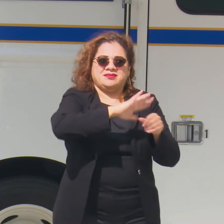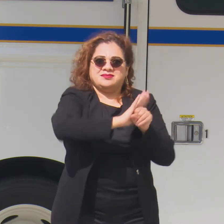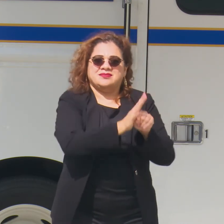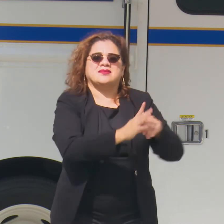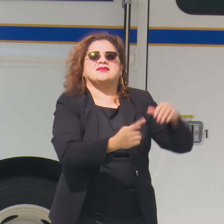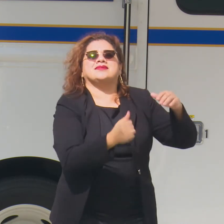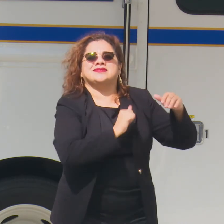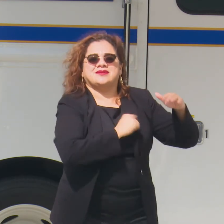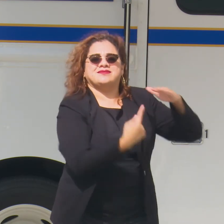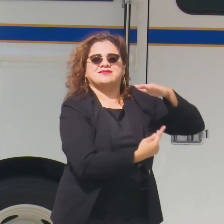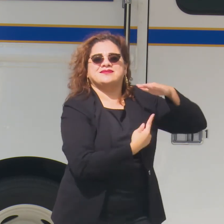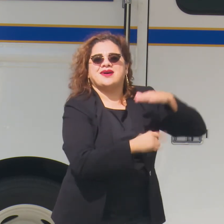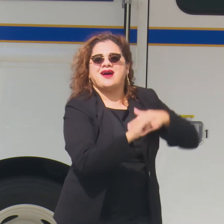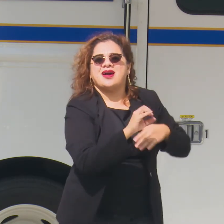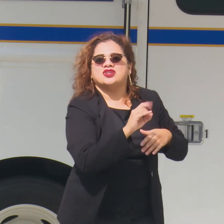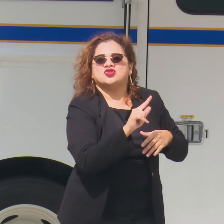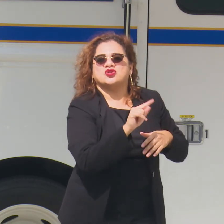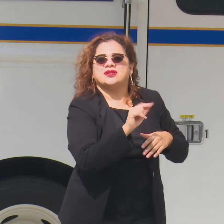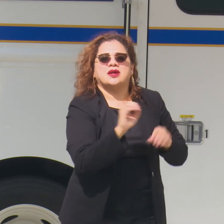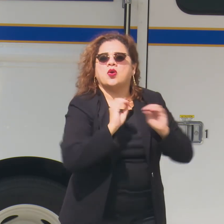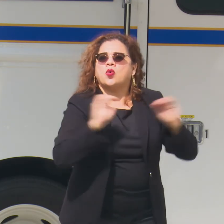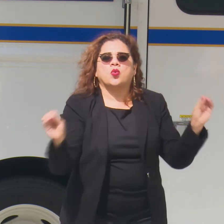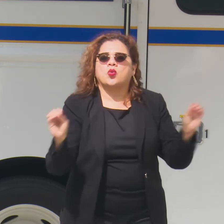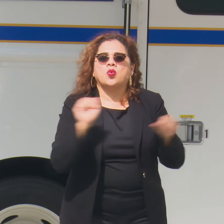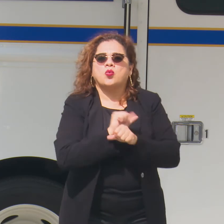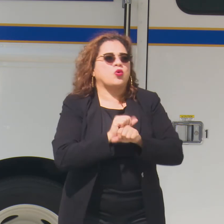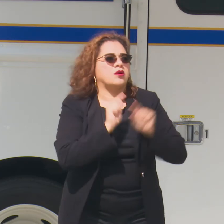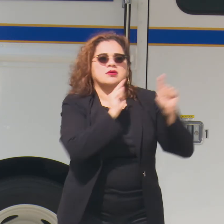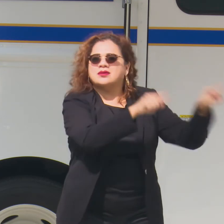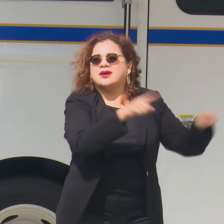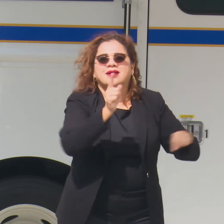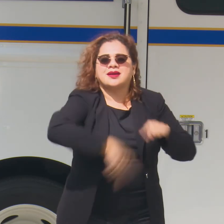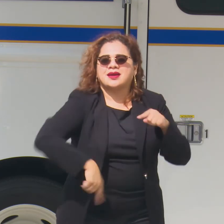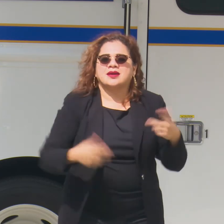with a positive test, a lot at stake in terms of the workplace.